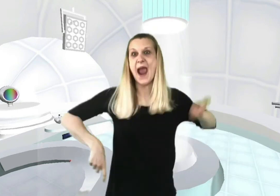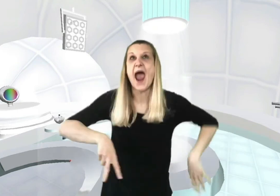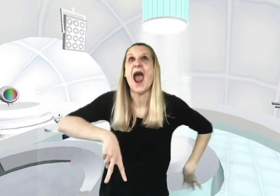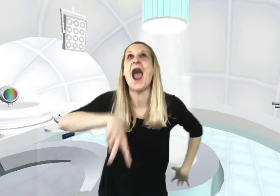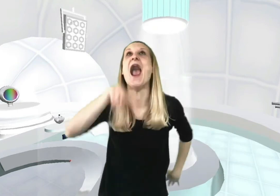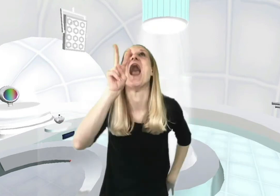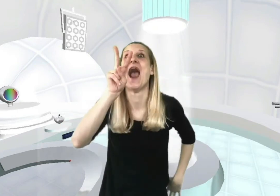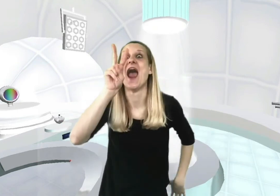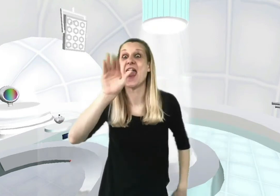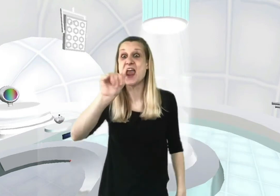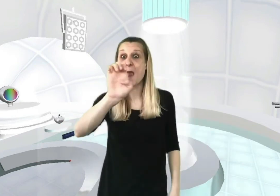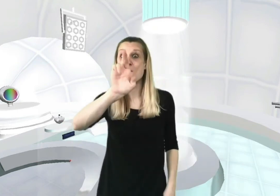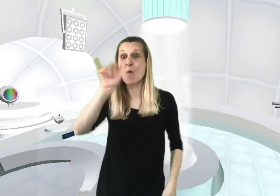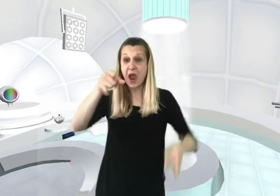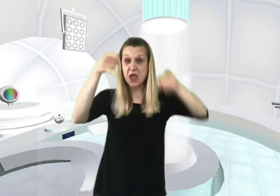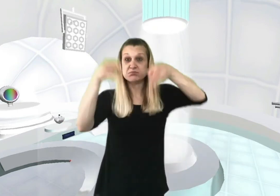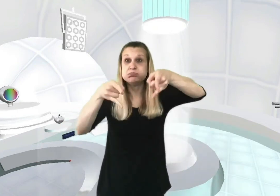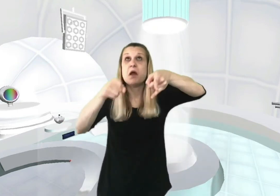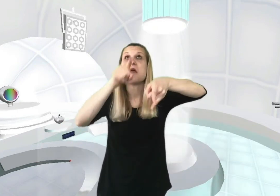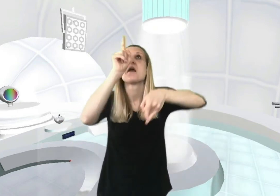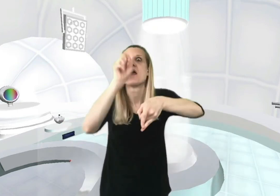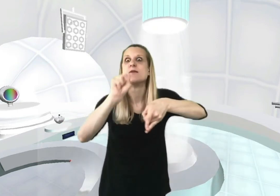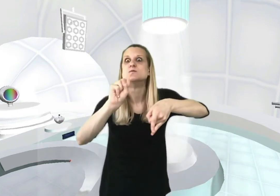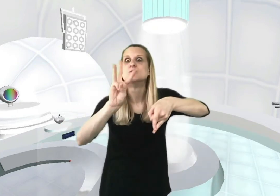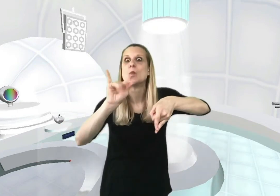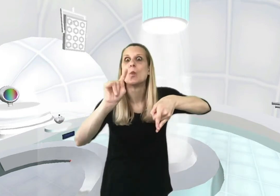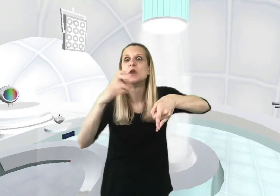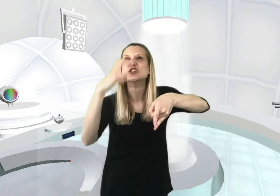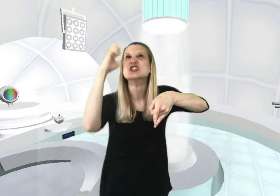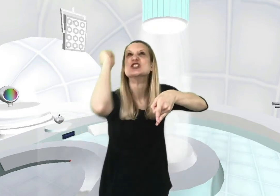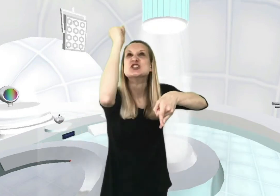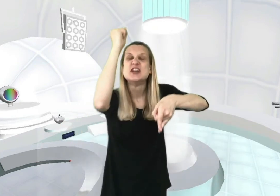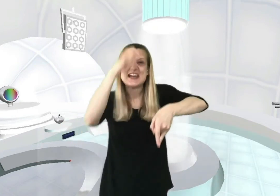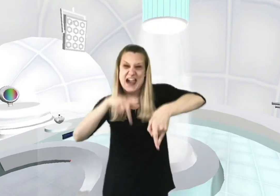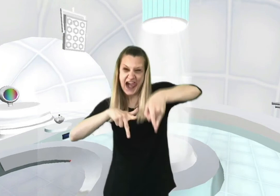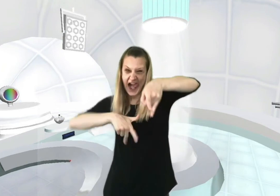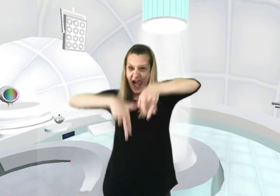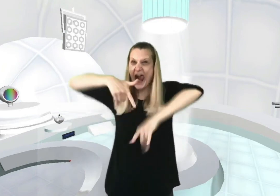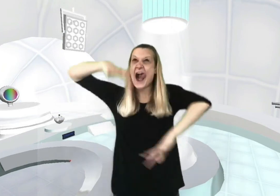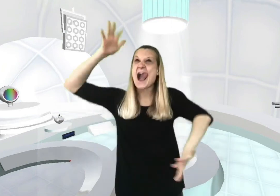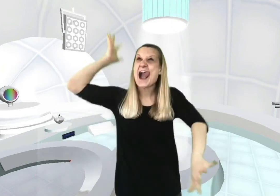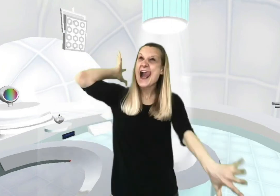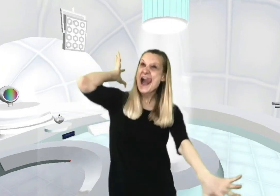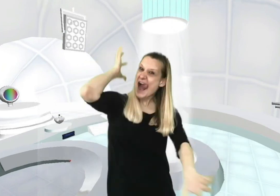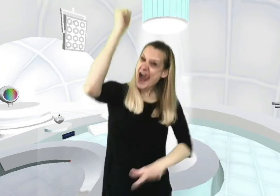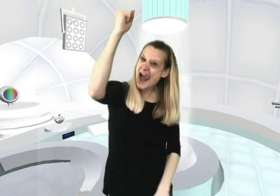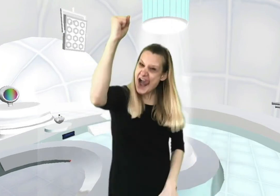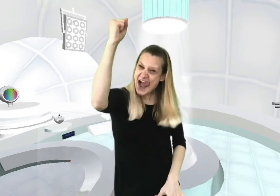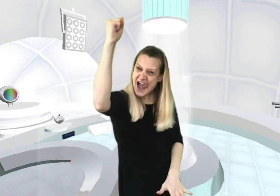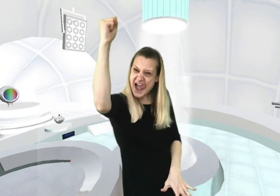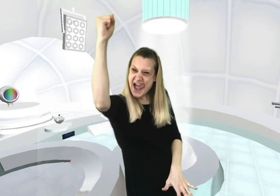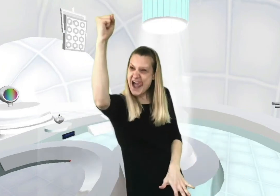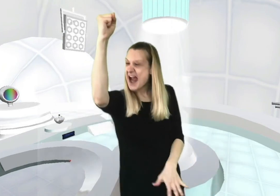he jumped straight for the switch, scattering Oompa-Loompas right and left as he went.